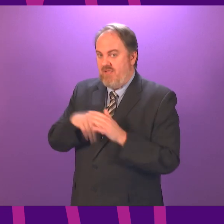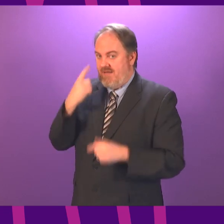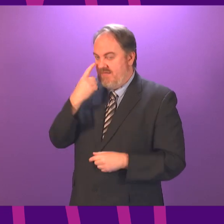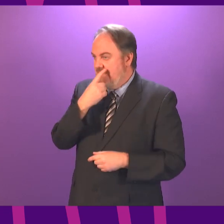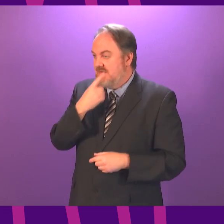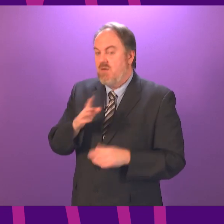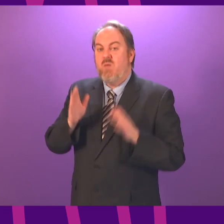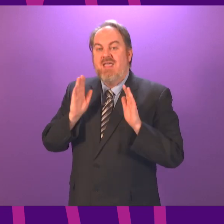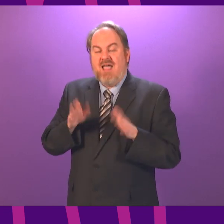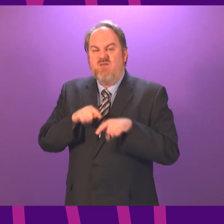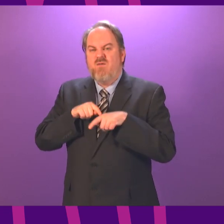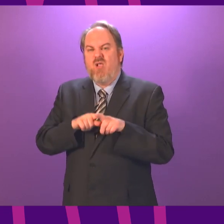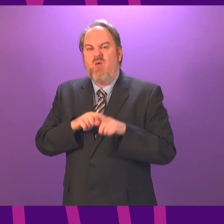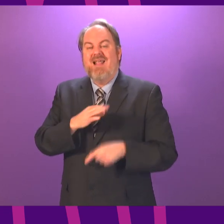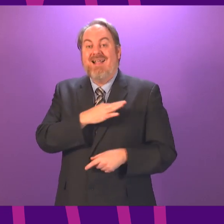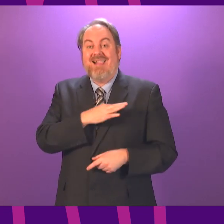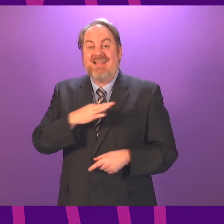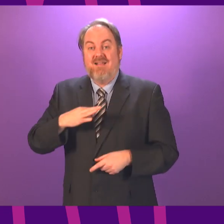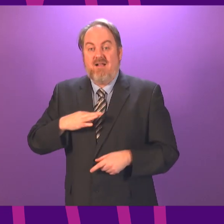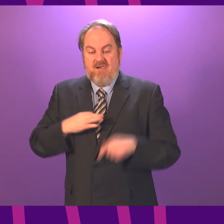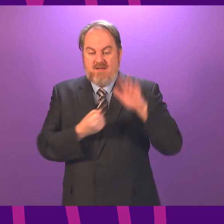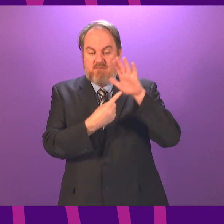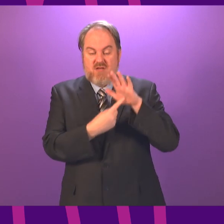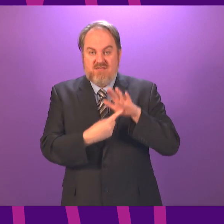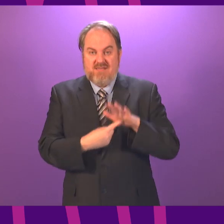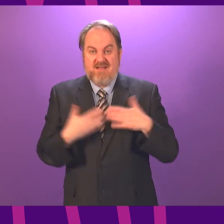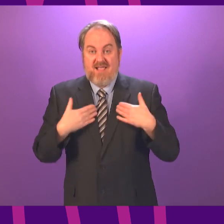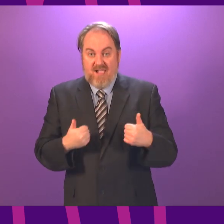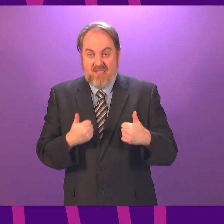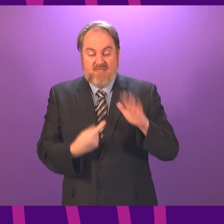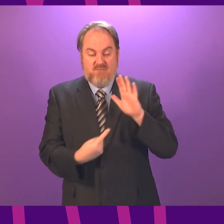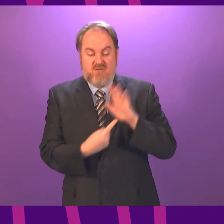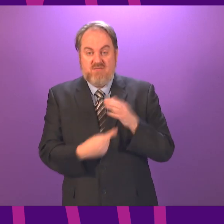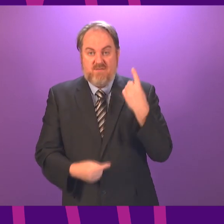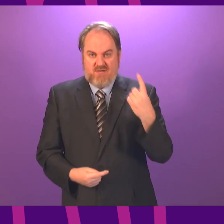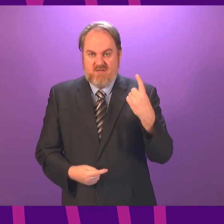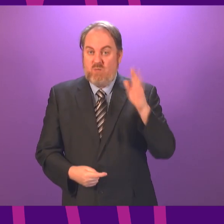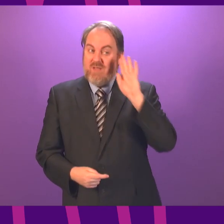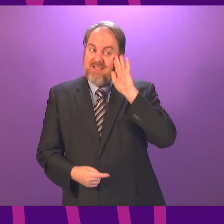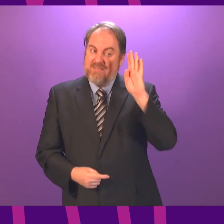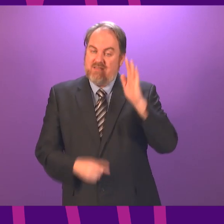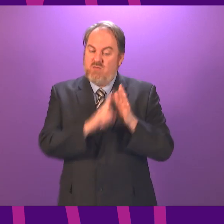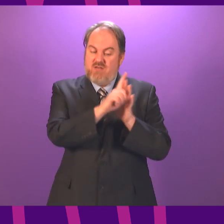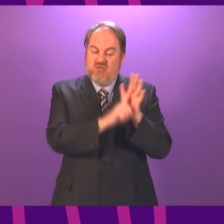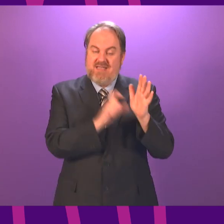priorities that the JCVI is setting. We will continue to consider the matter with the other nations of the UK and we will set